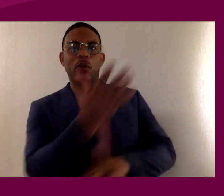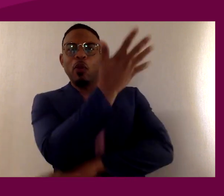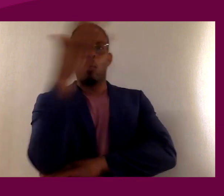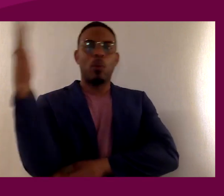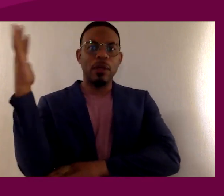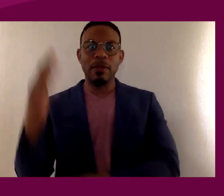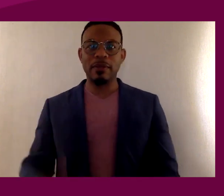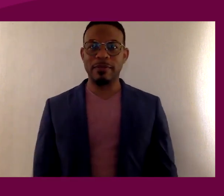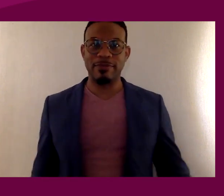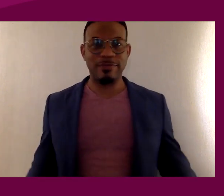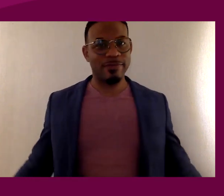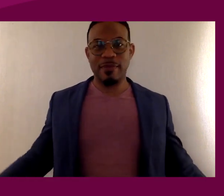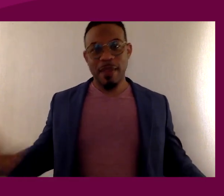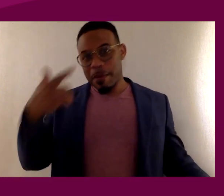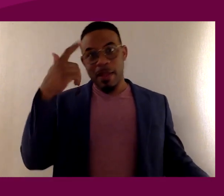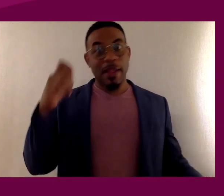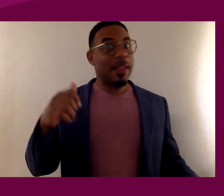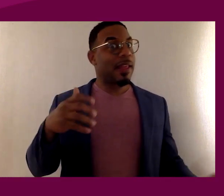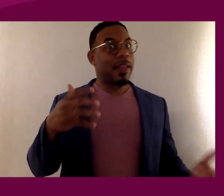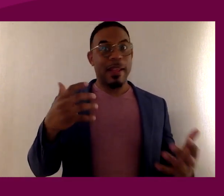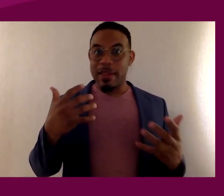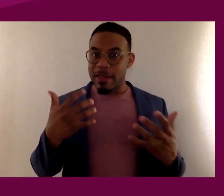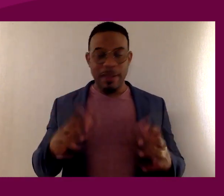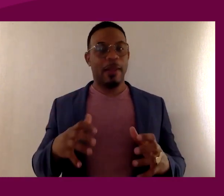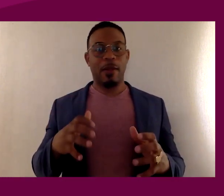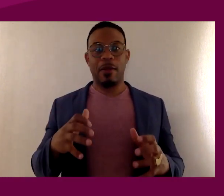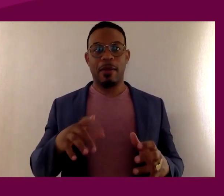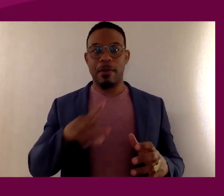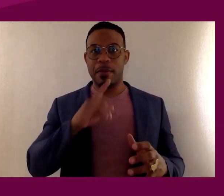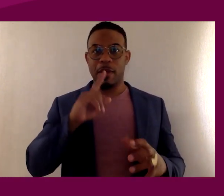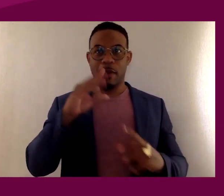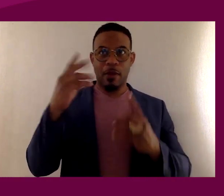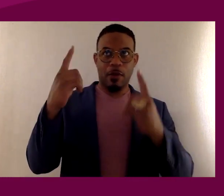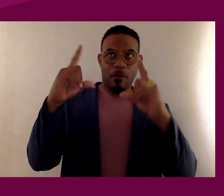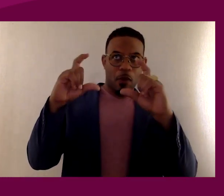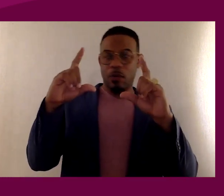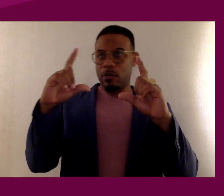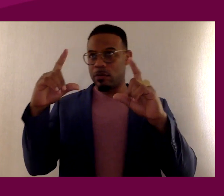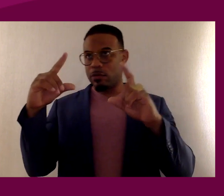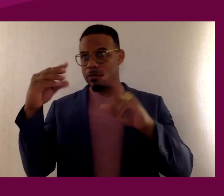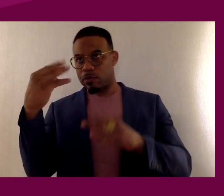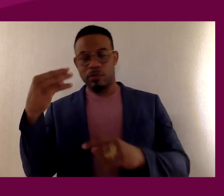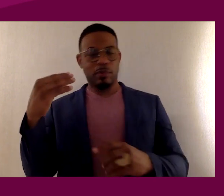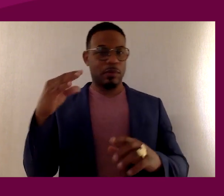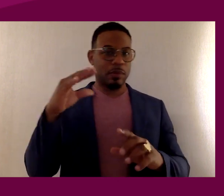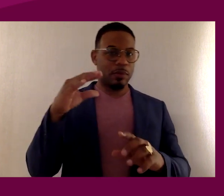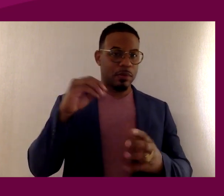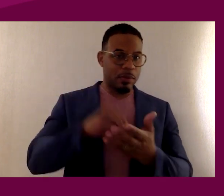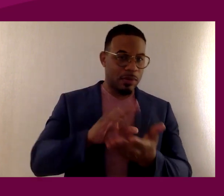that he went out the back door and through the woods, because he did not want to be photographed